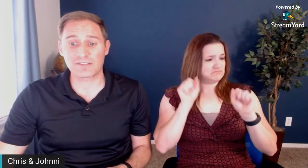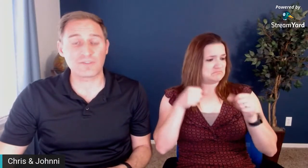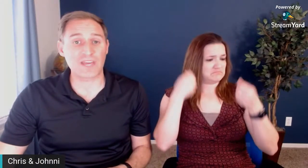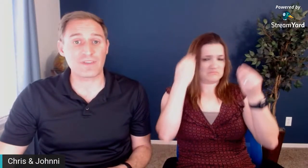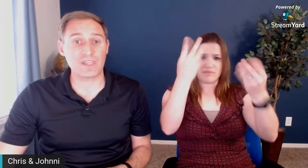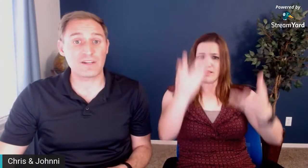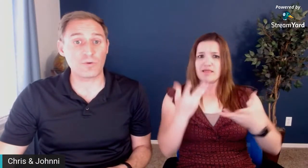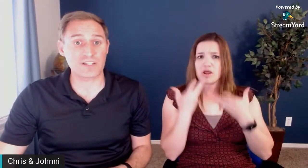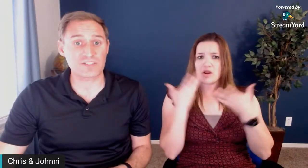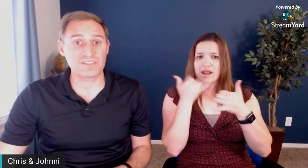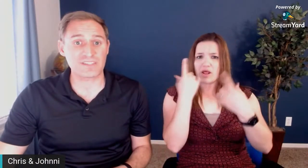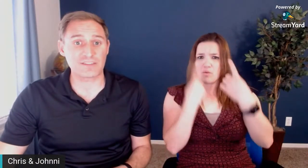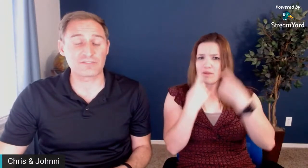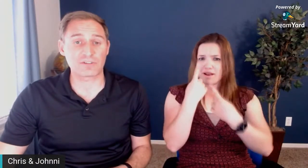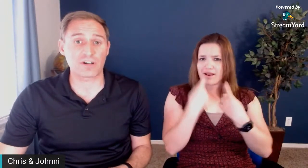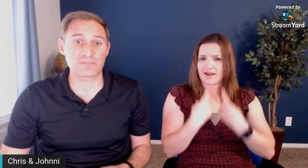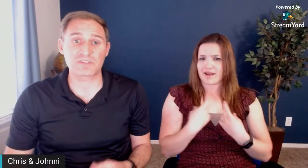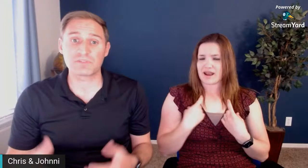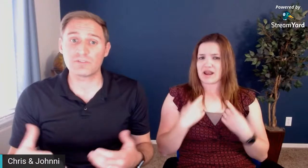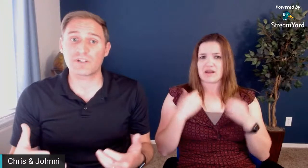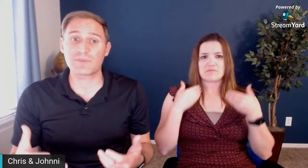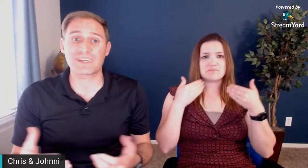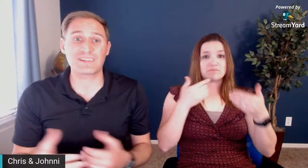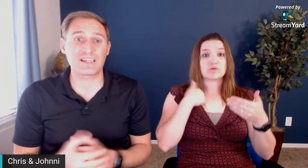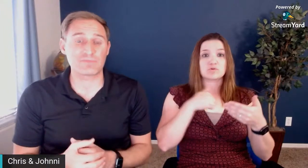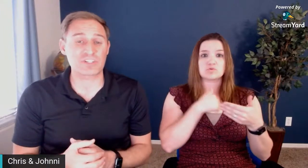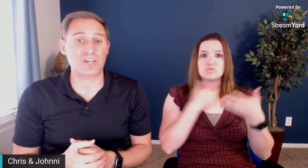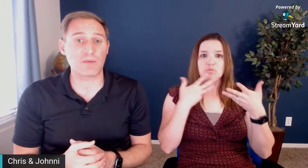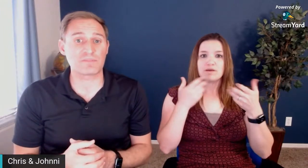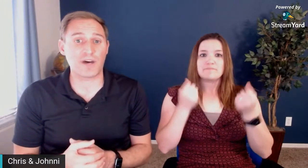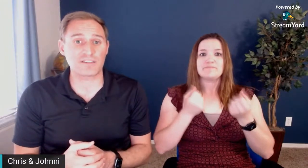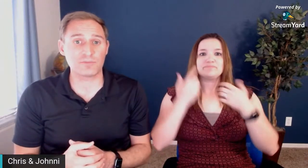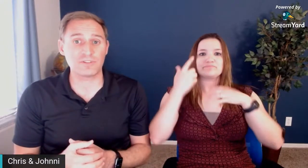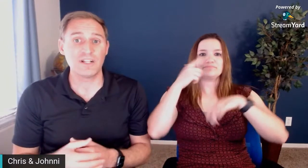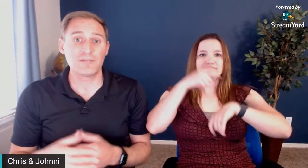if you have any questions in those regards because we do want to make as much time as possible